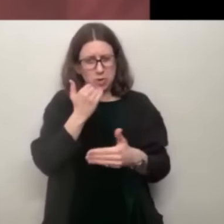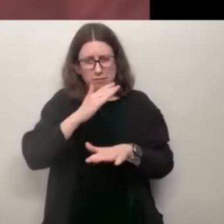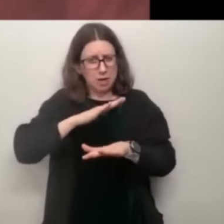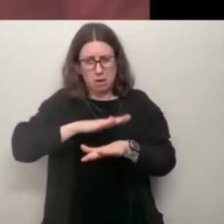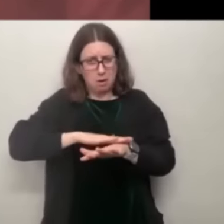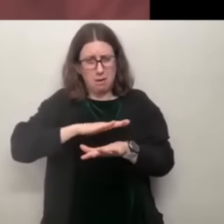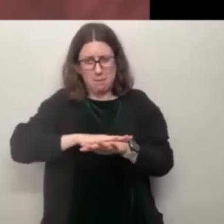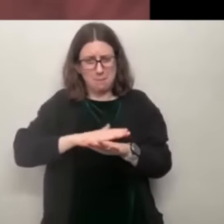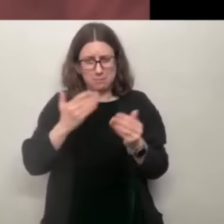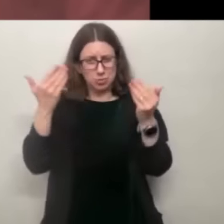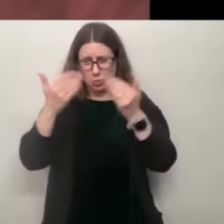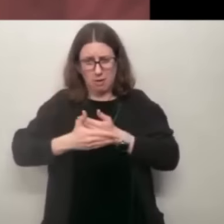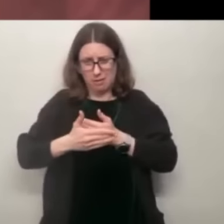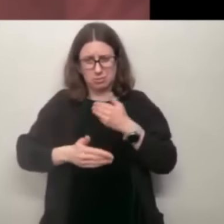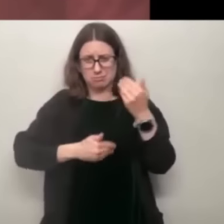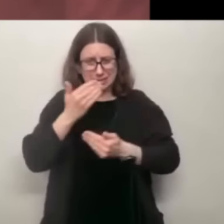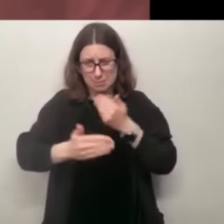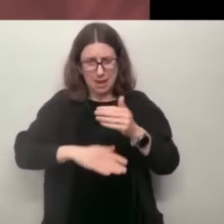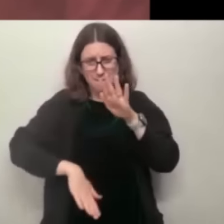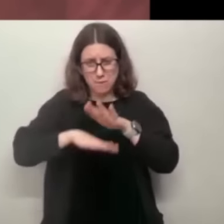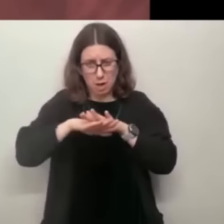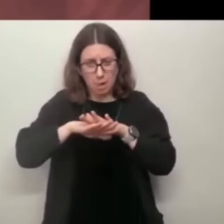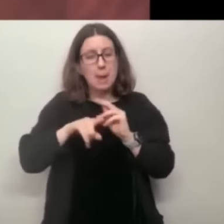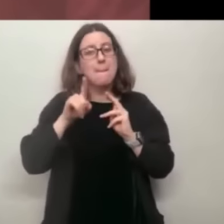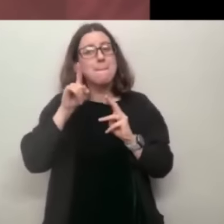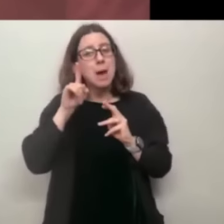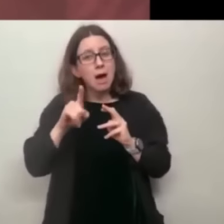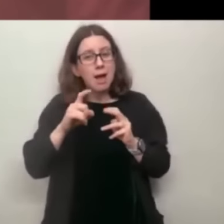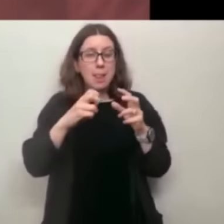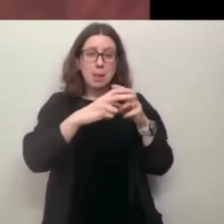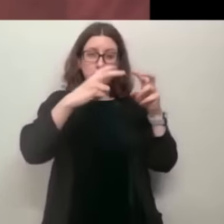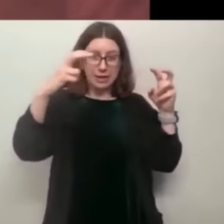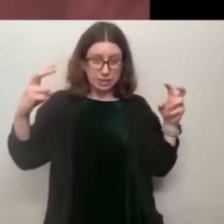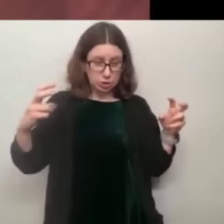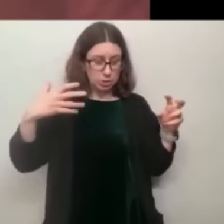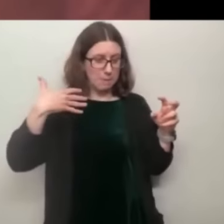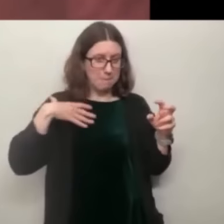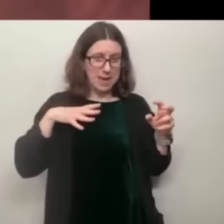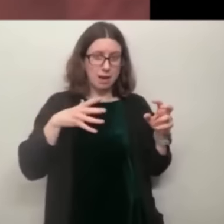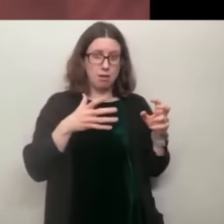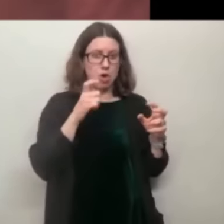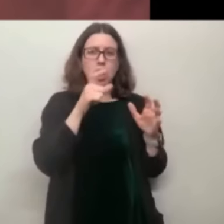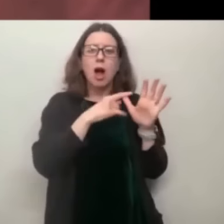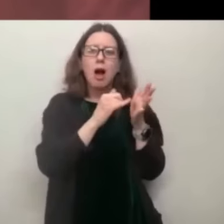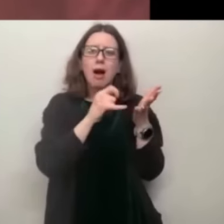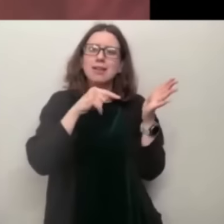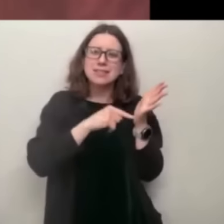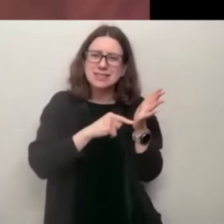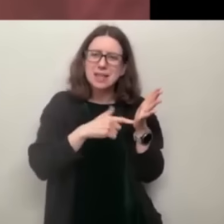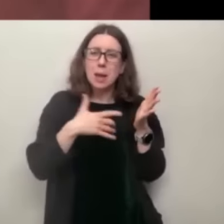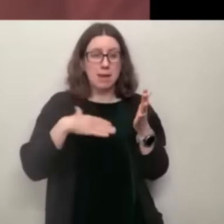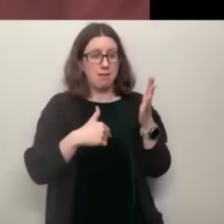But suffice to say, the bridge was cast, constructed between 1777, 1779.